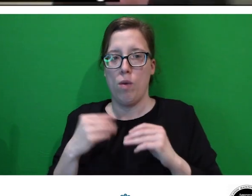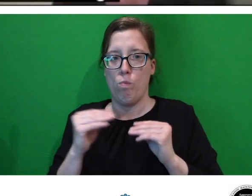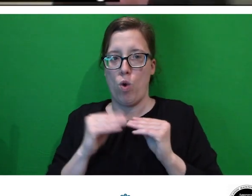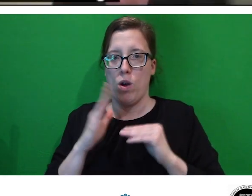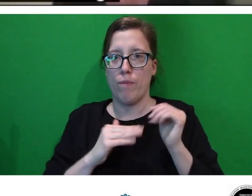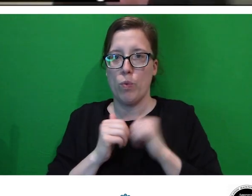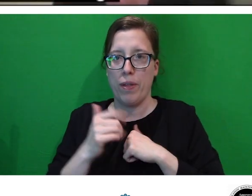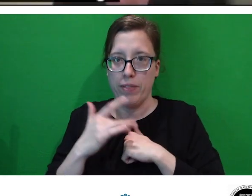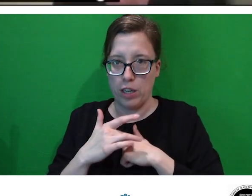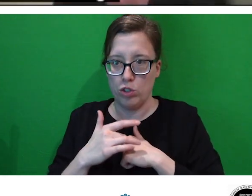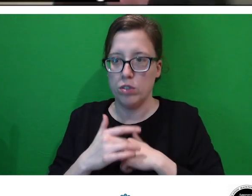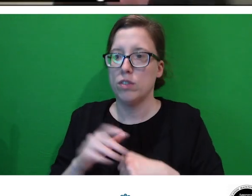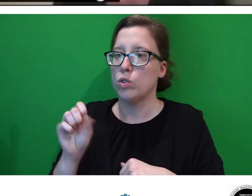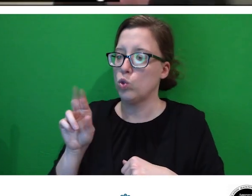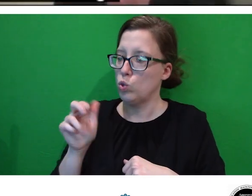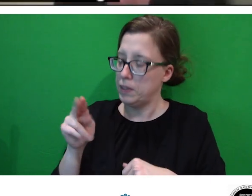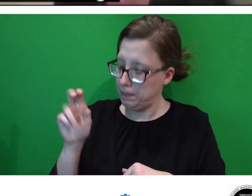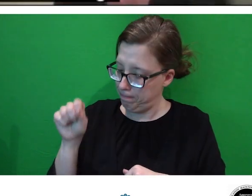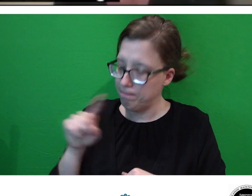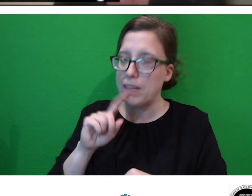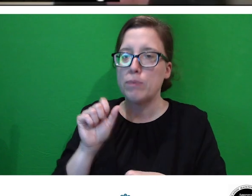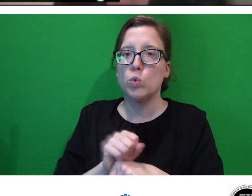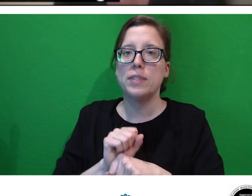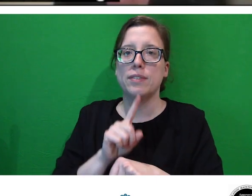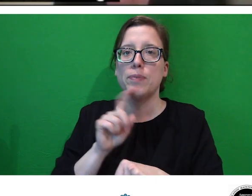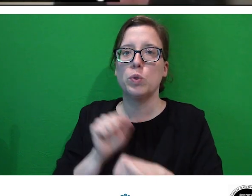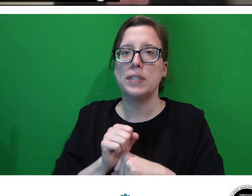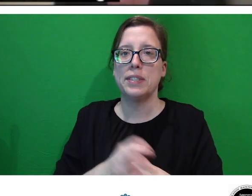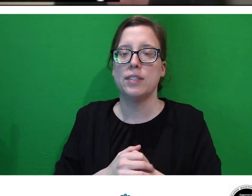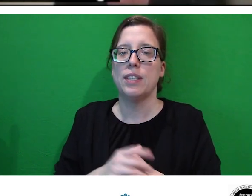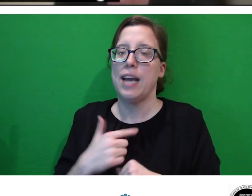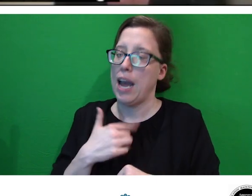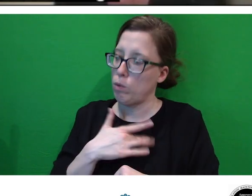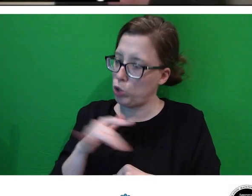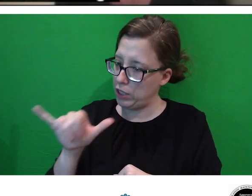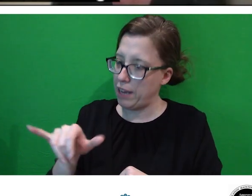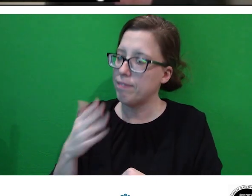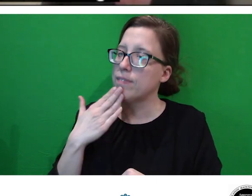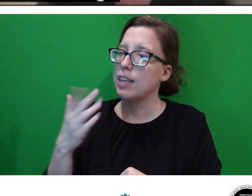personal space in order for kids to be comfortable with touch and us being